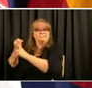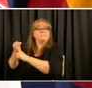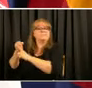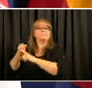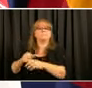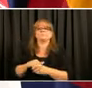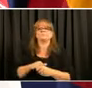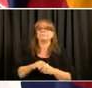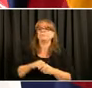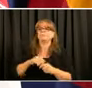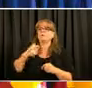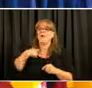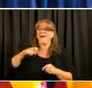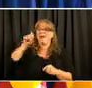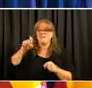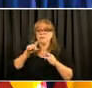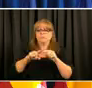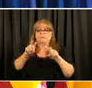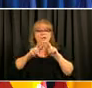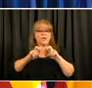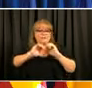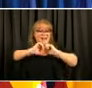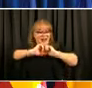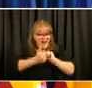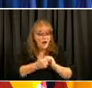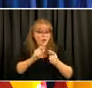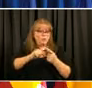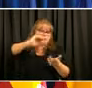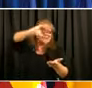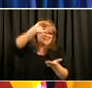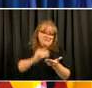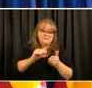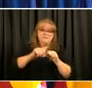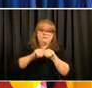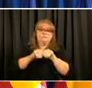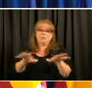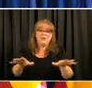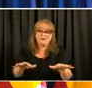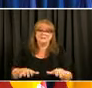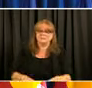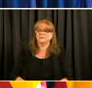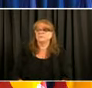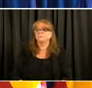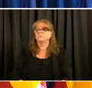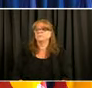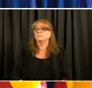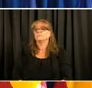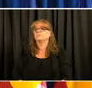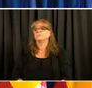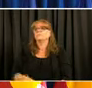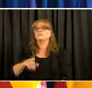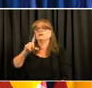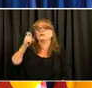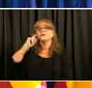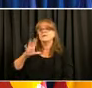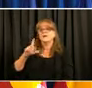disease transmission that's occurring in those settings do you want to directly hold here do you want to talk how they also work with their local their their county health departments as